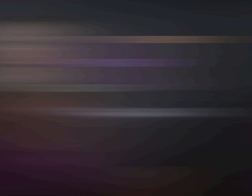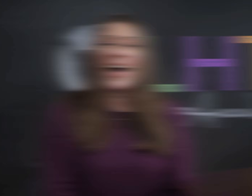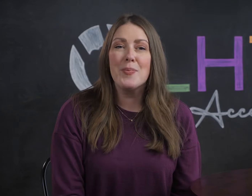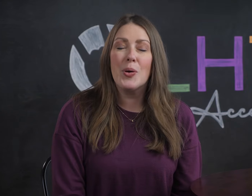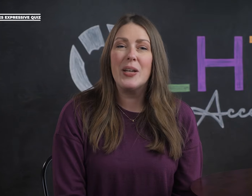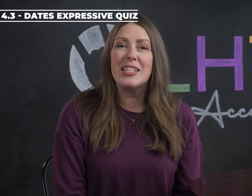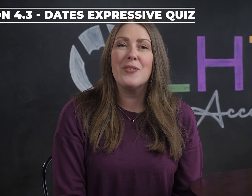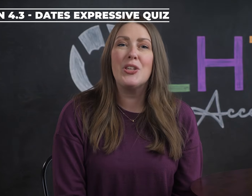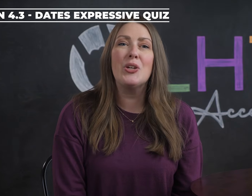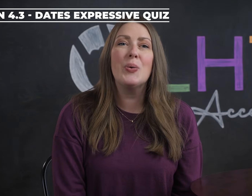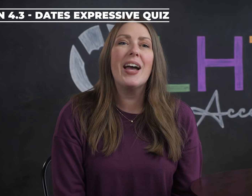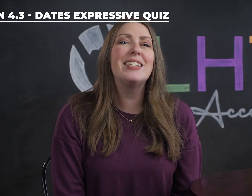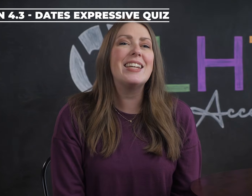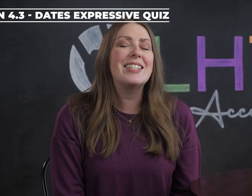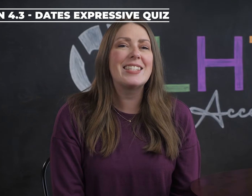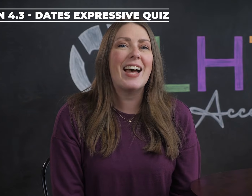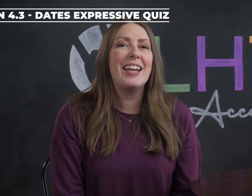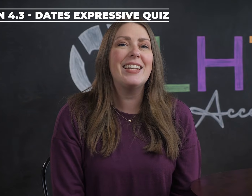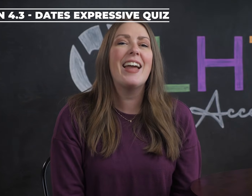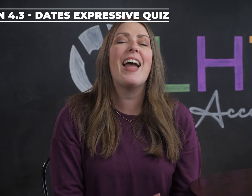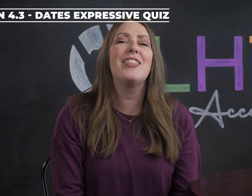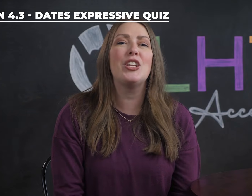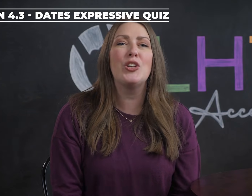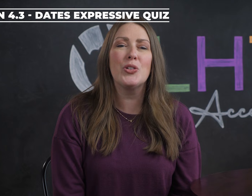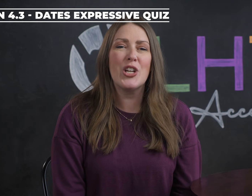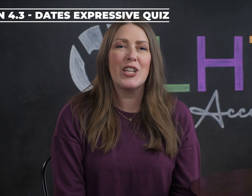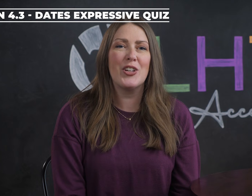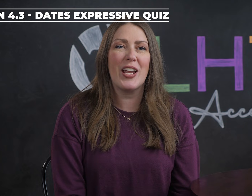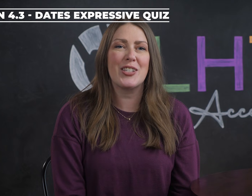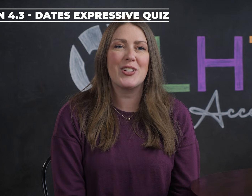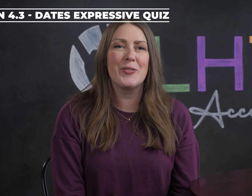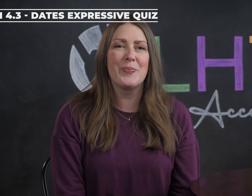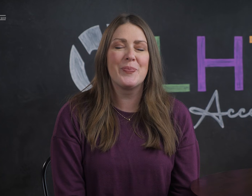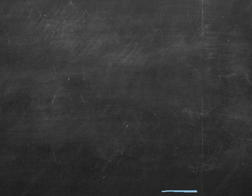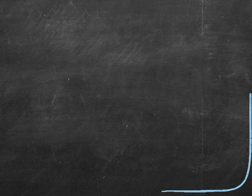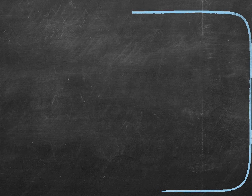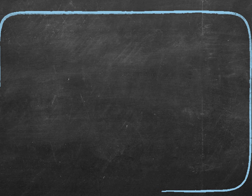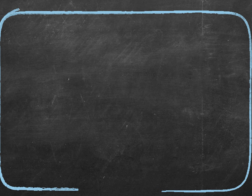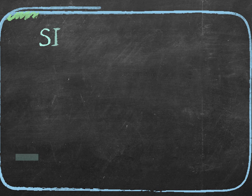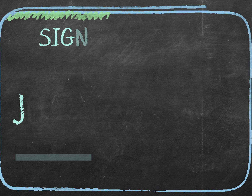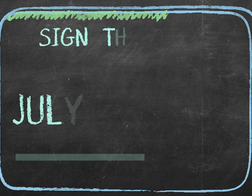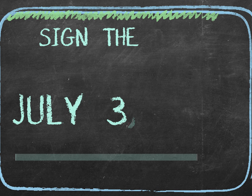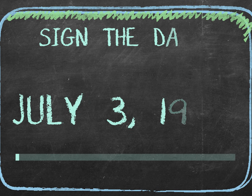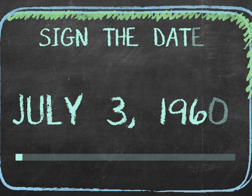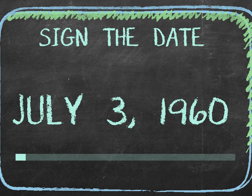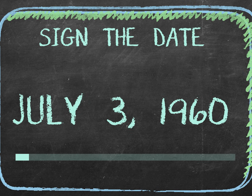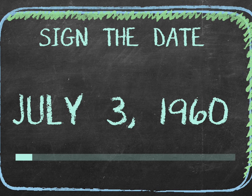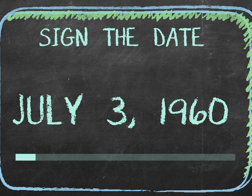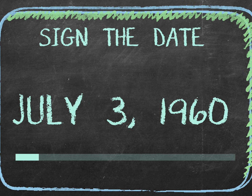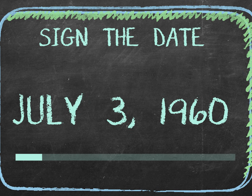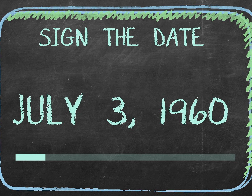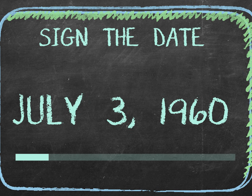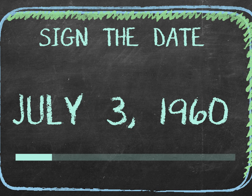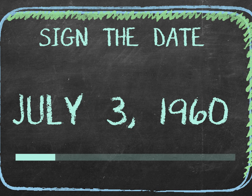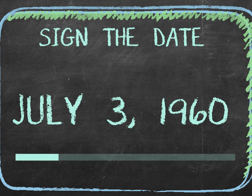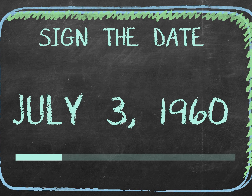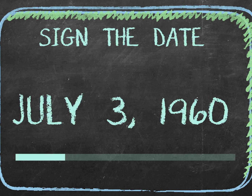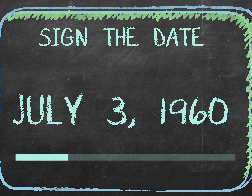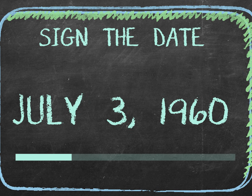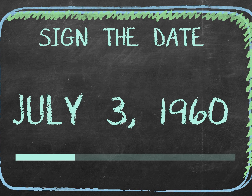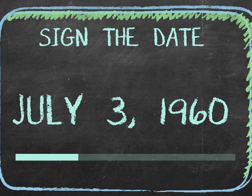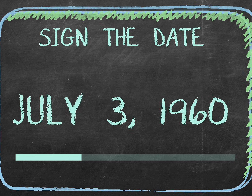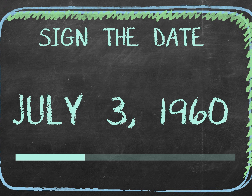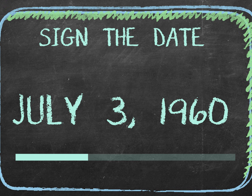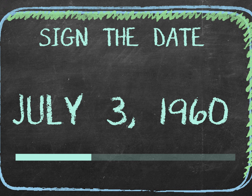I'm going to give you a date to sign and then you'll check your answer number one July 3rd, 1960.